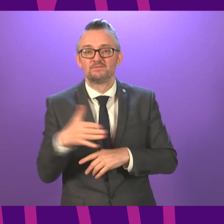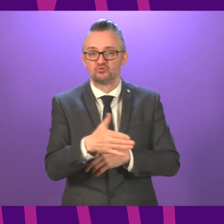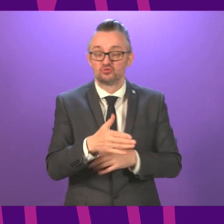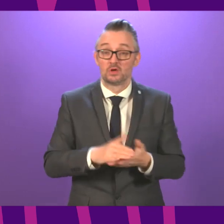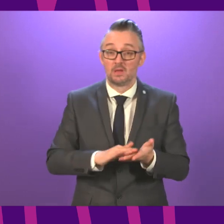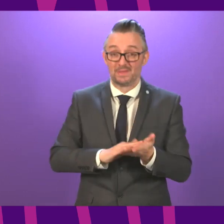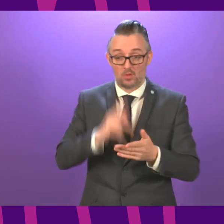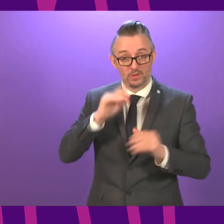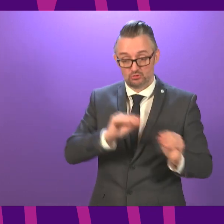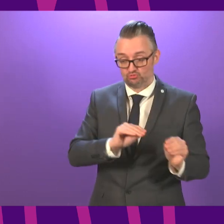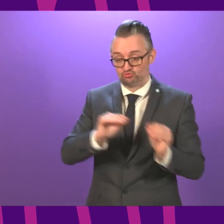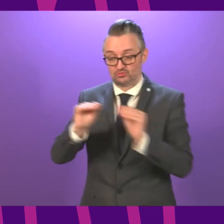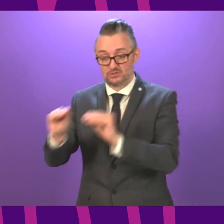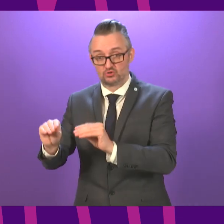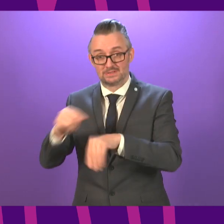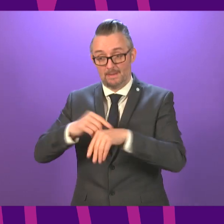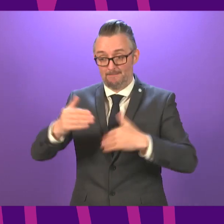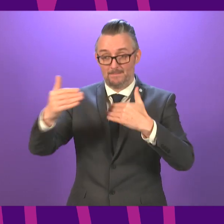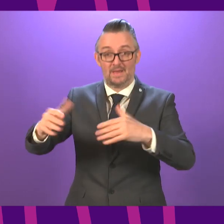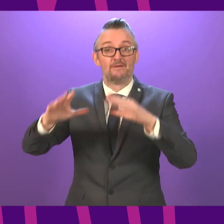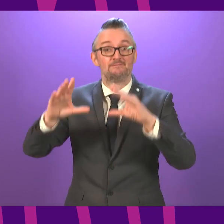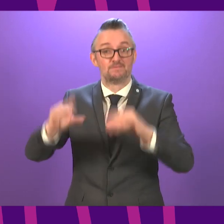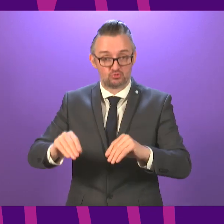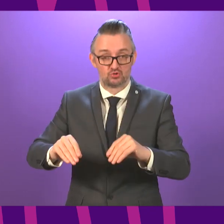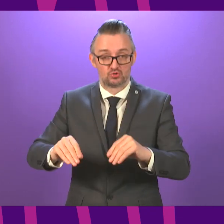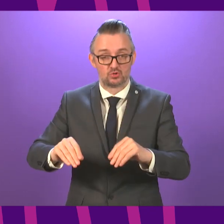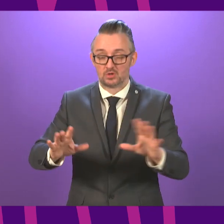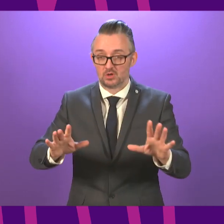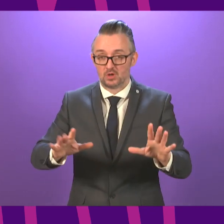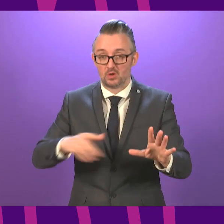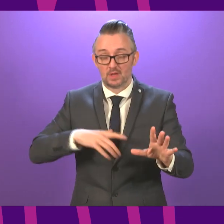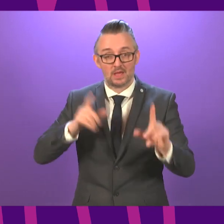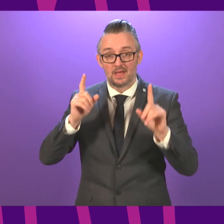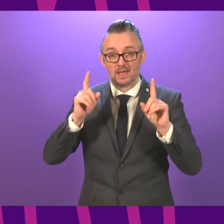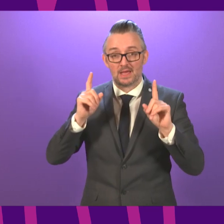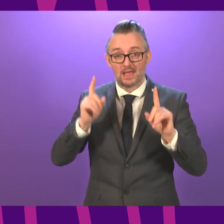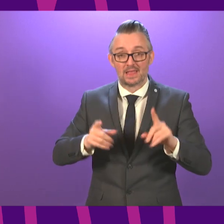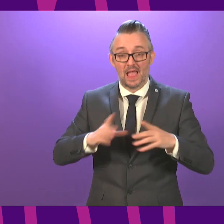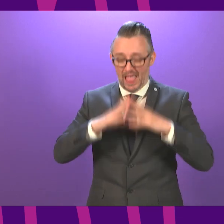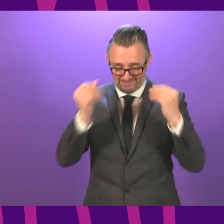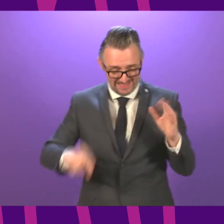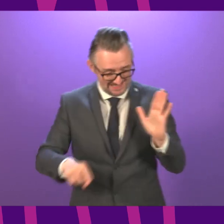but the stark truth is that we simply cannot avert every negative outcome. All sectors of society